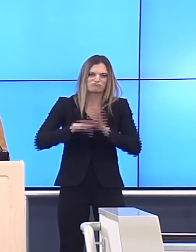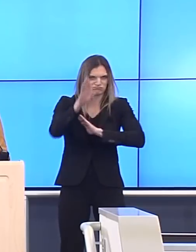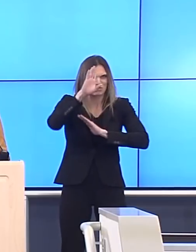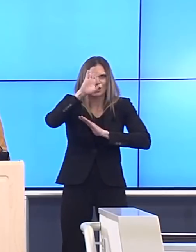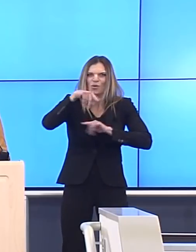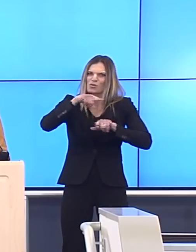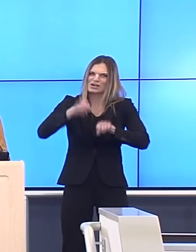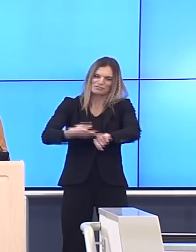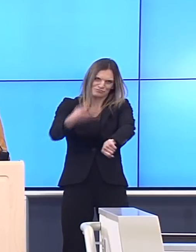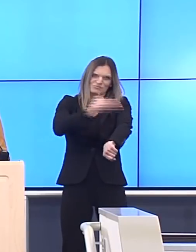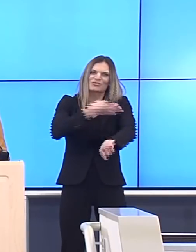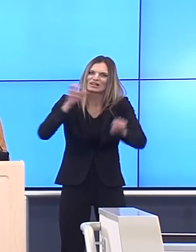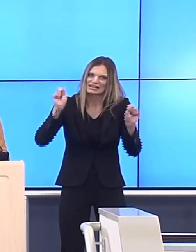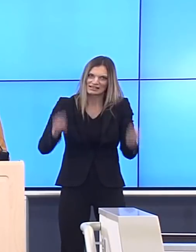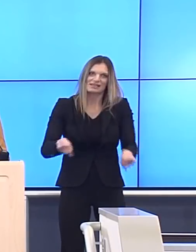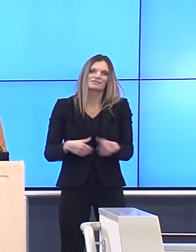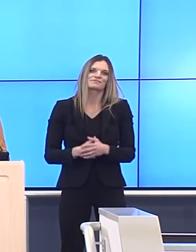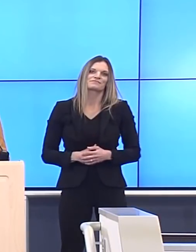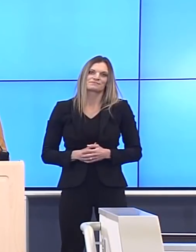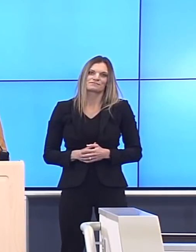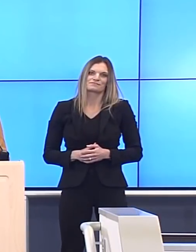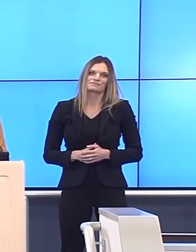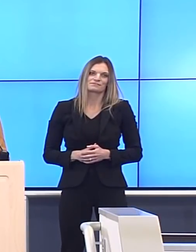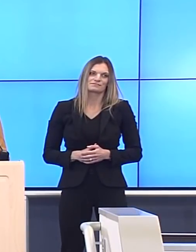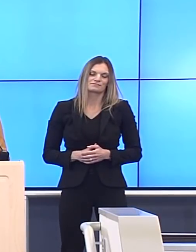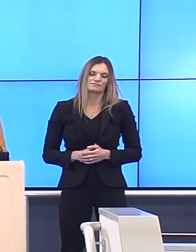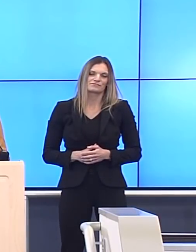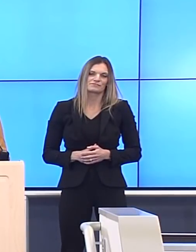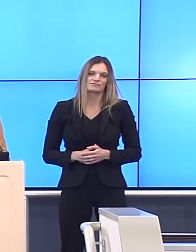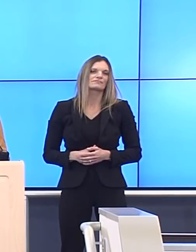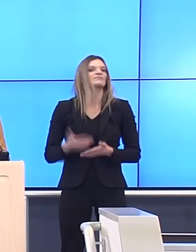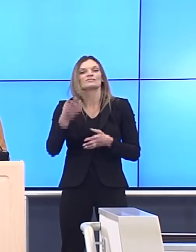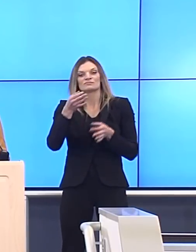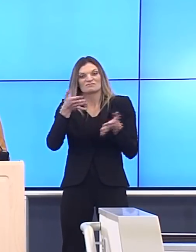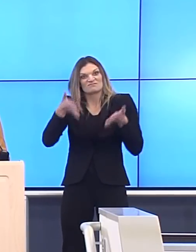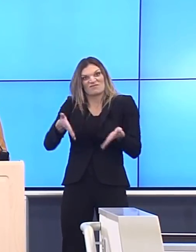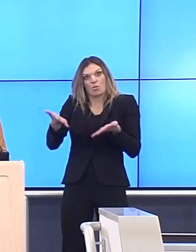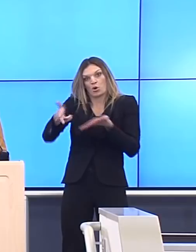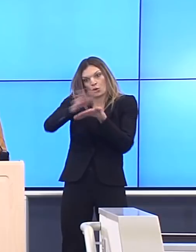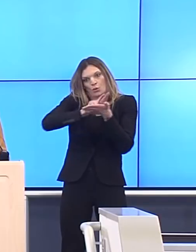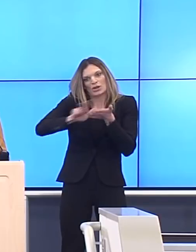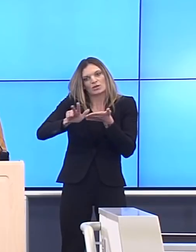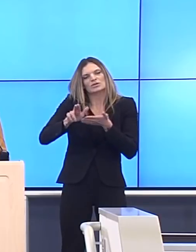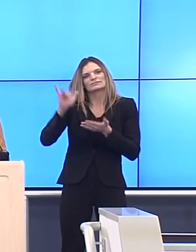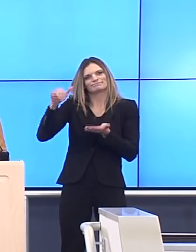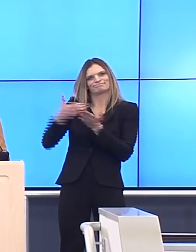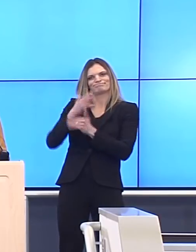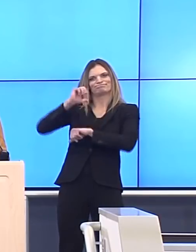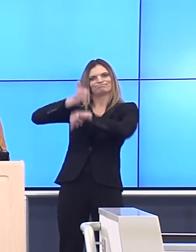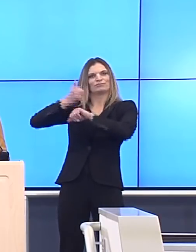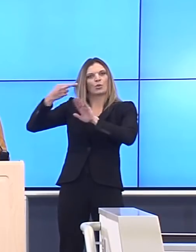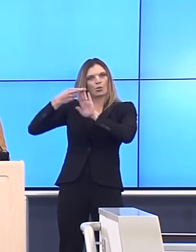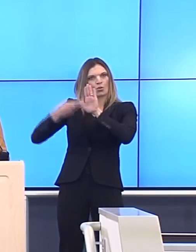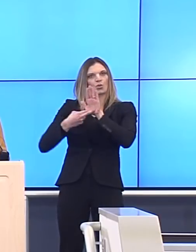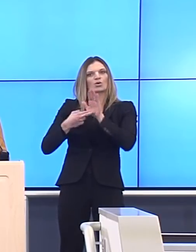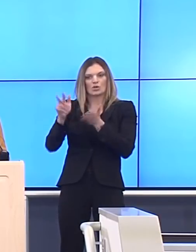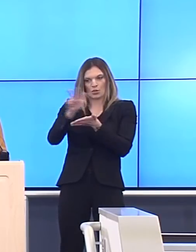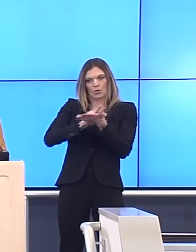OPEN. I BELIEVE IN YOU AND I KNOW WE'RE UP TO THIS CHALLENGE AND I KNOW THIS IS POSSIBLE. LET'S RISE OF THIS CHALLENGE. WE HAVE 3 WEEKS TO